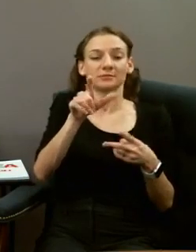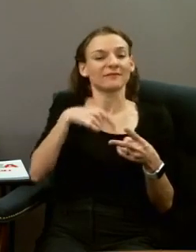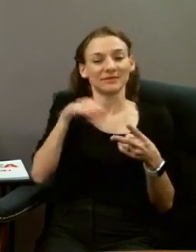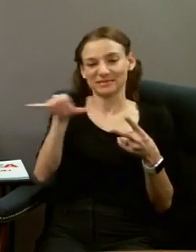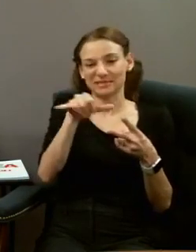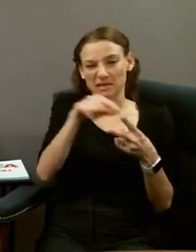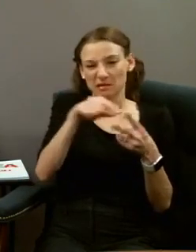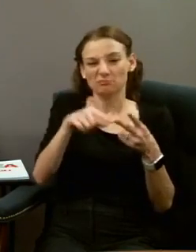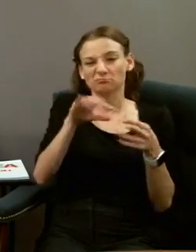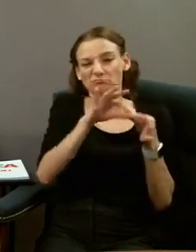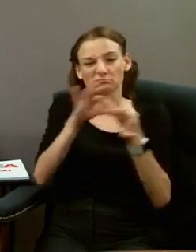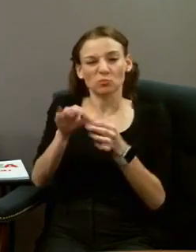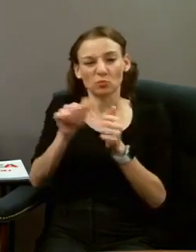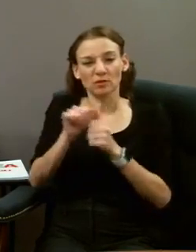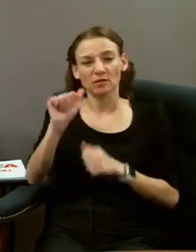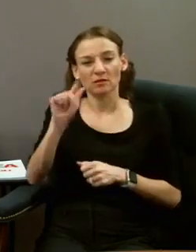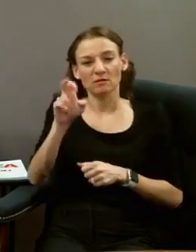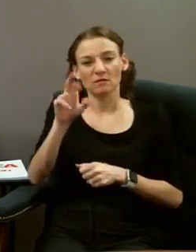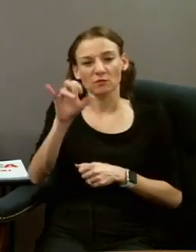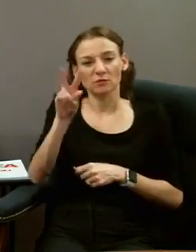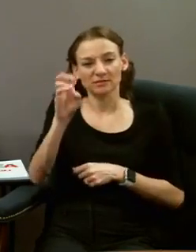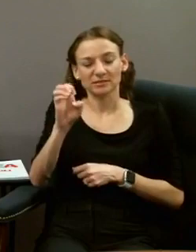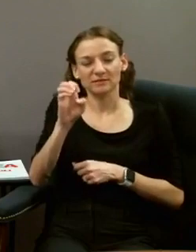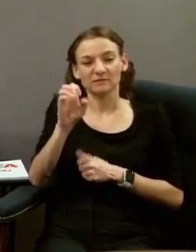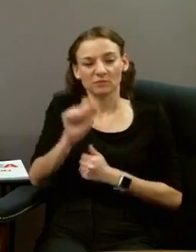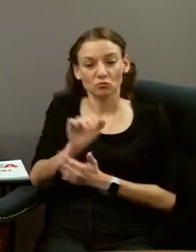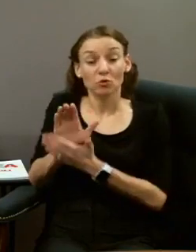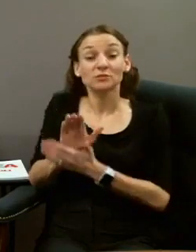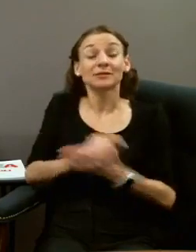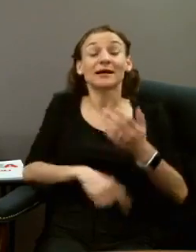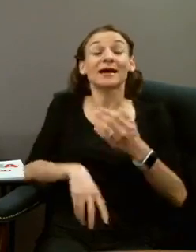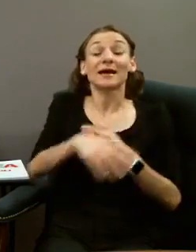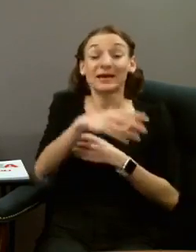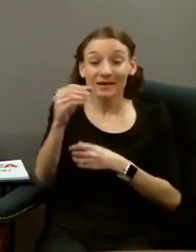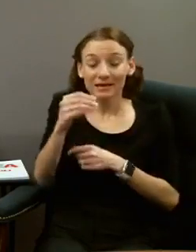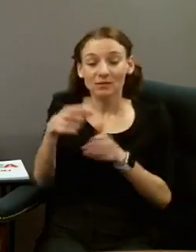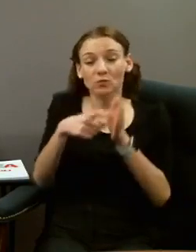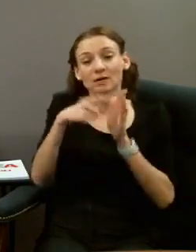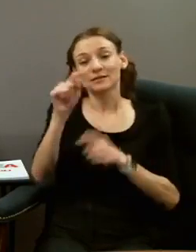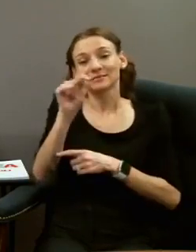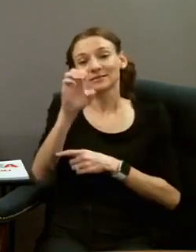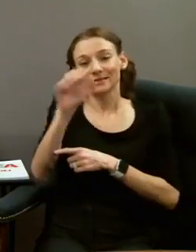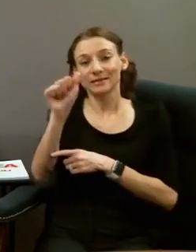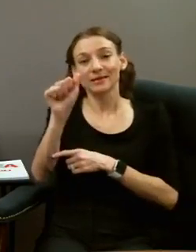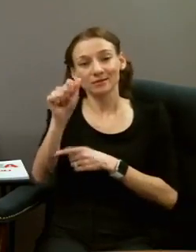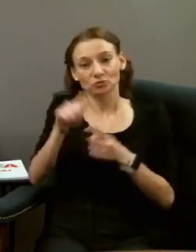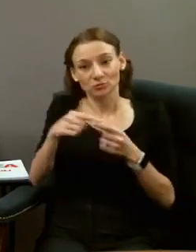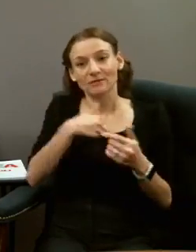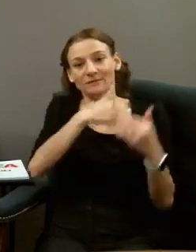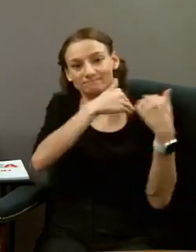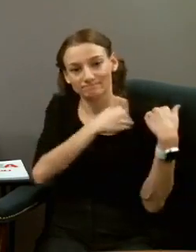against aversive techniques and also require the TEA to do something else.